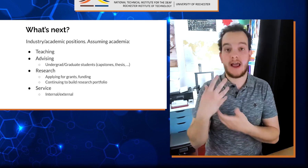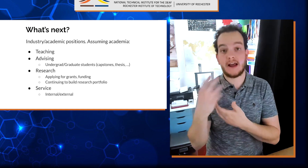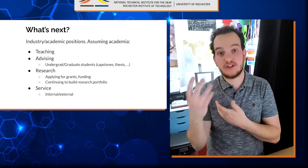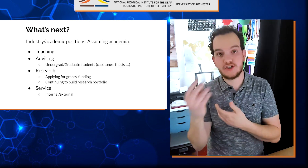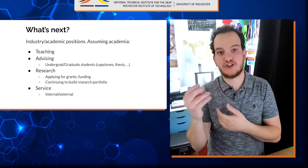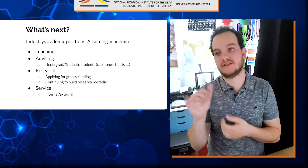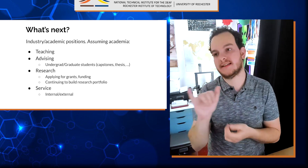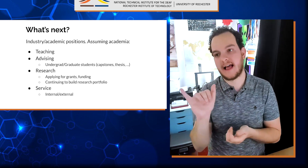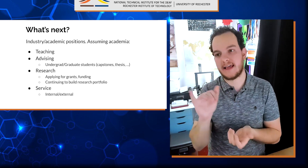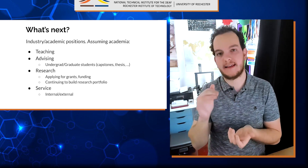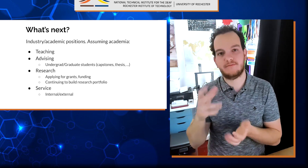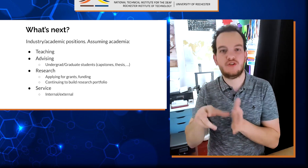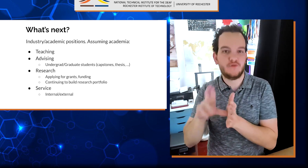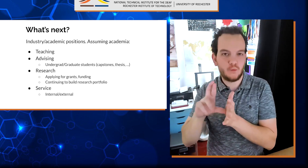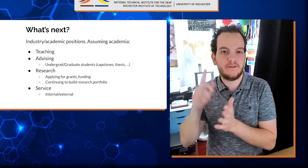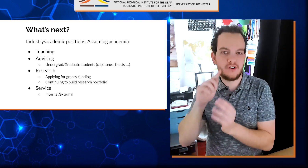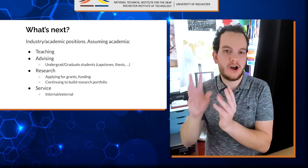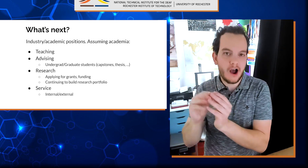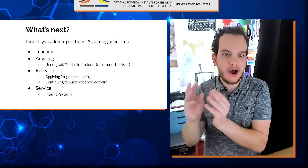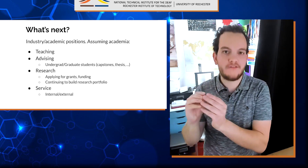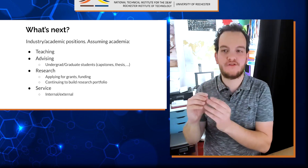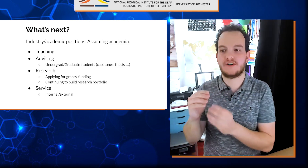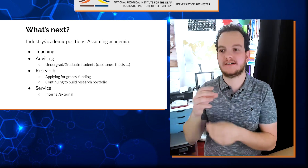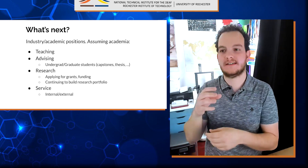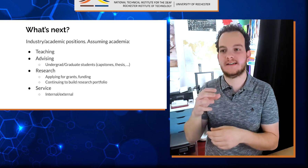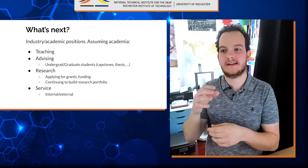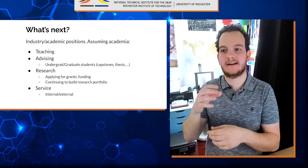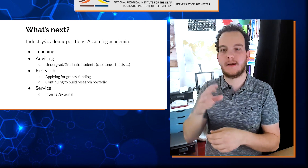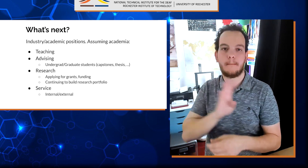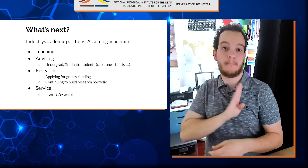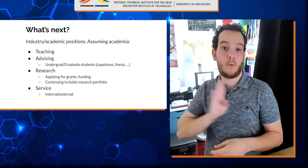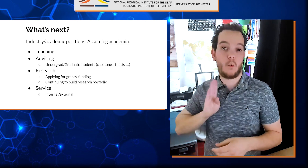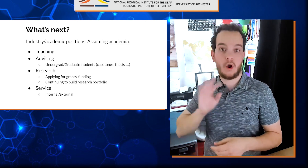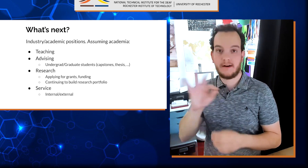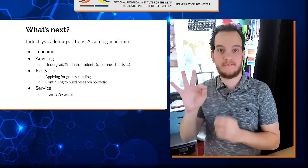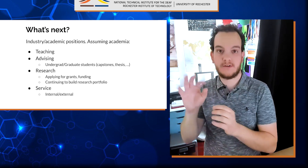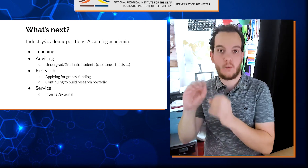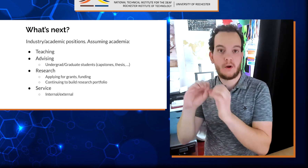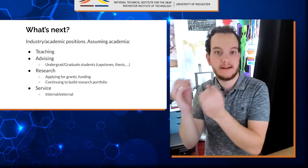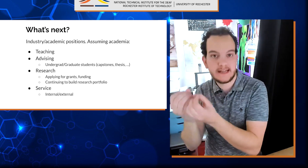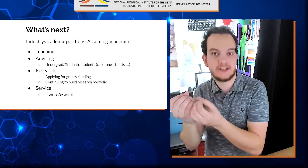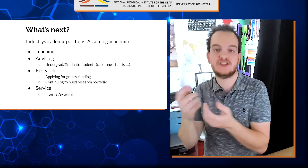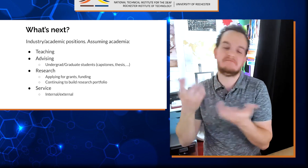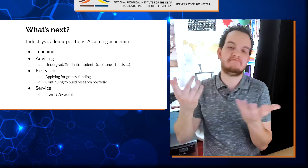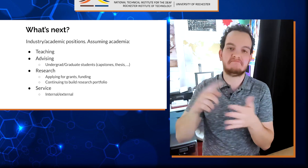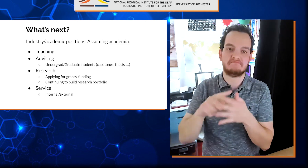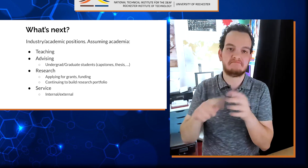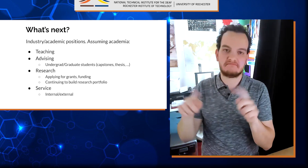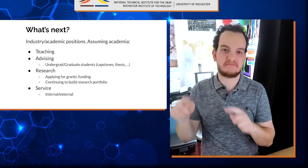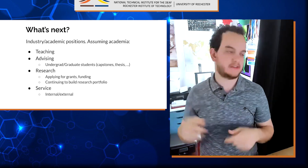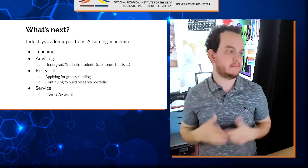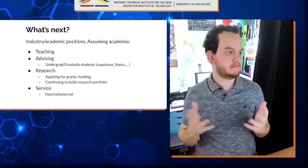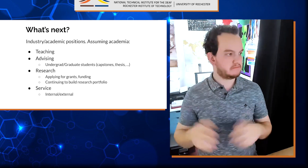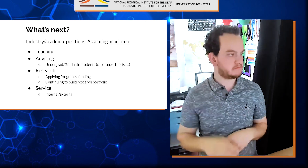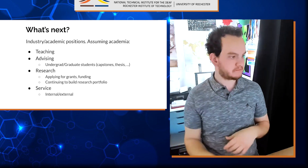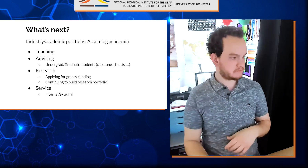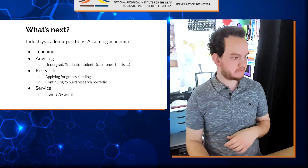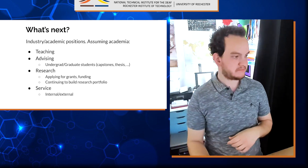other internal university activities, and then also external activities like reviewing for conferences, being involved in boards of organizations,